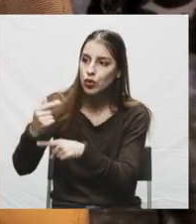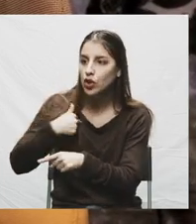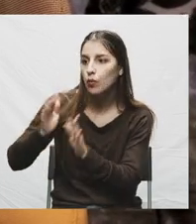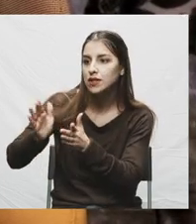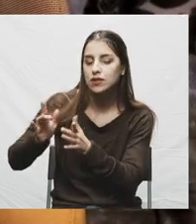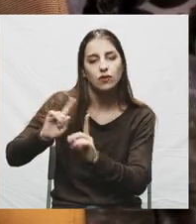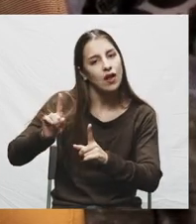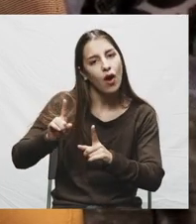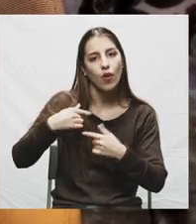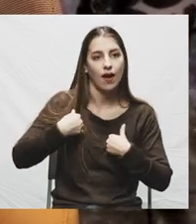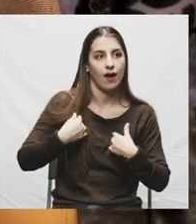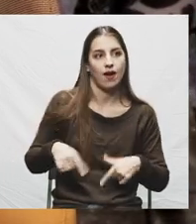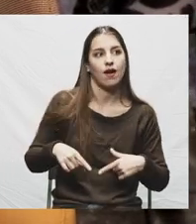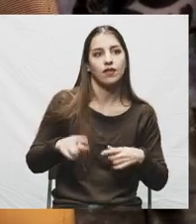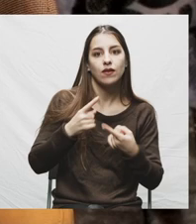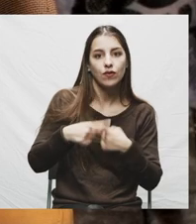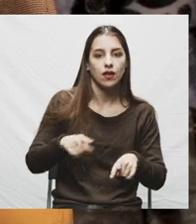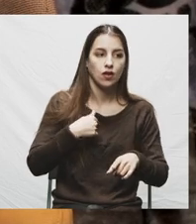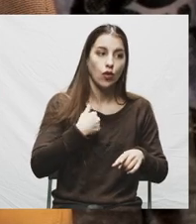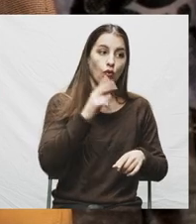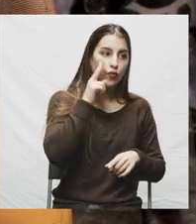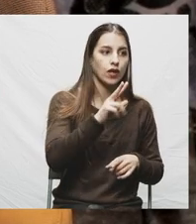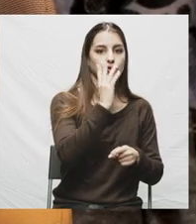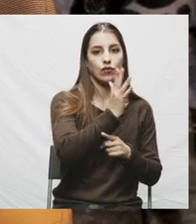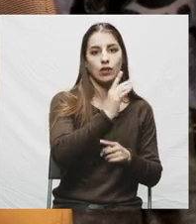but because I’m enjoying all that, and that makes me depart for creation.